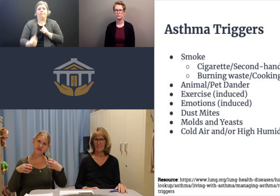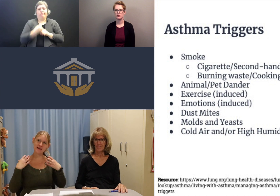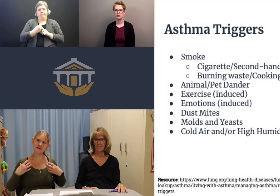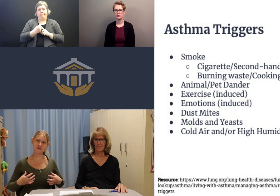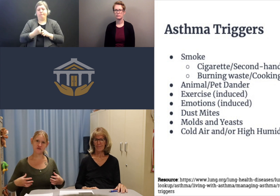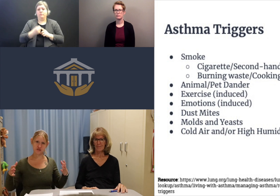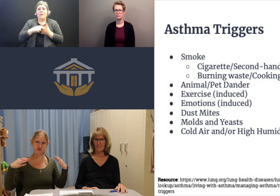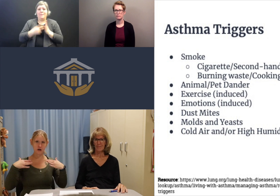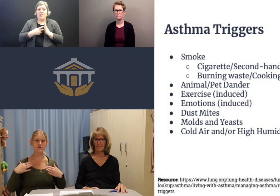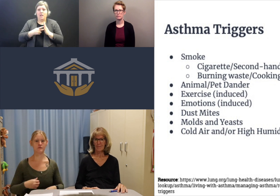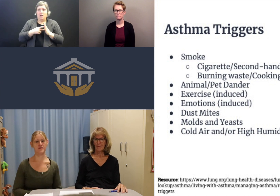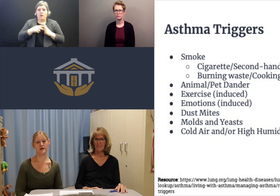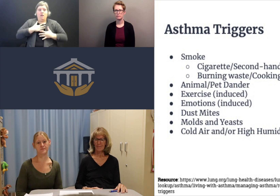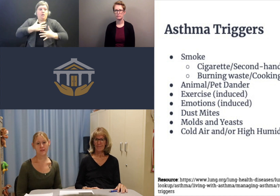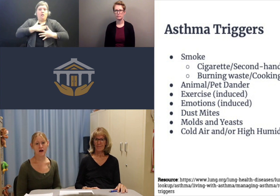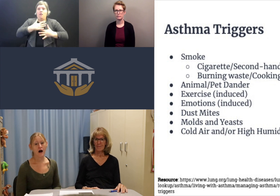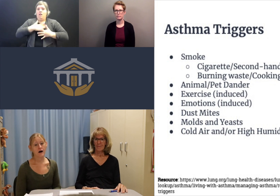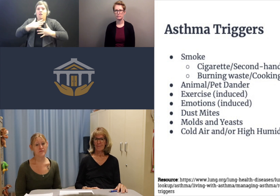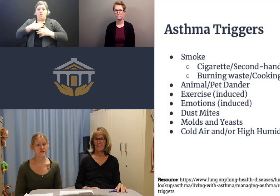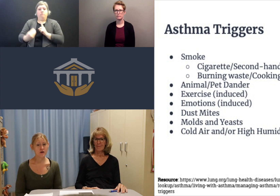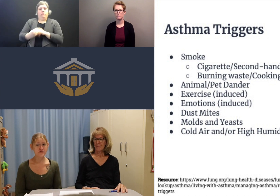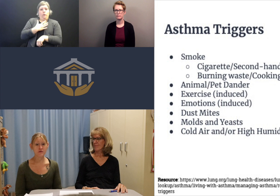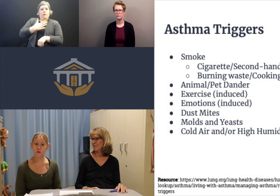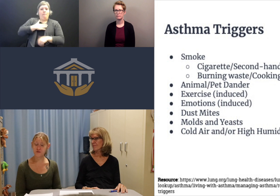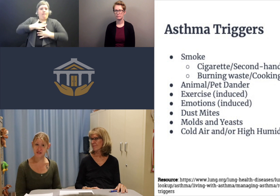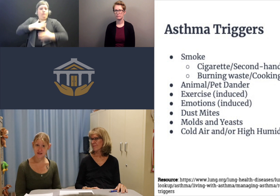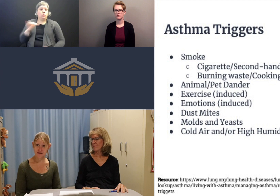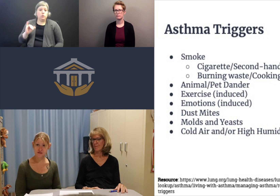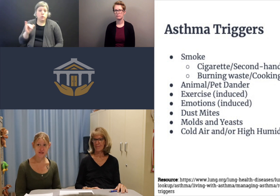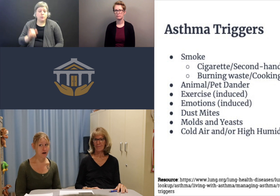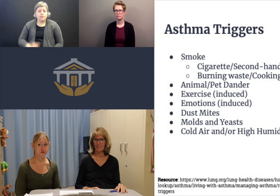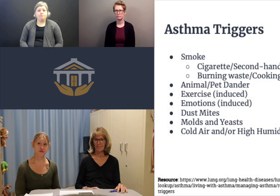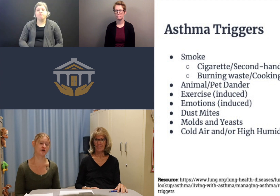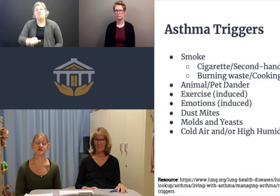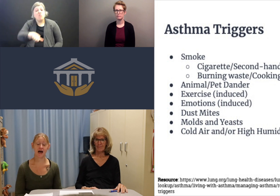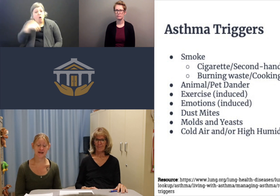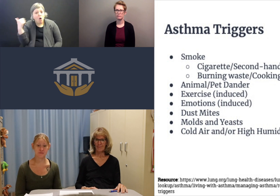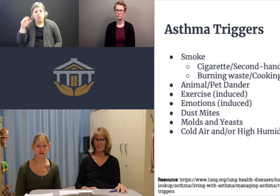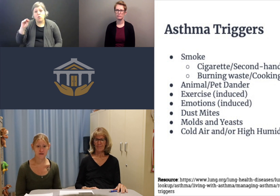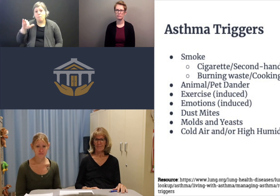in, you're just struggling with it. There's also molds and yeasts that also triggers asthma.